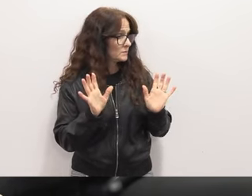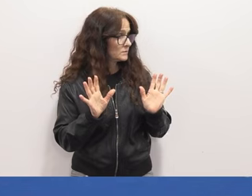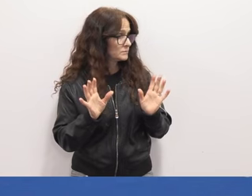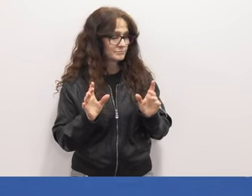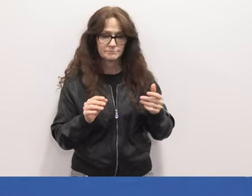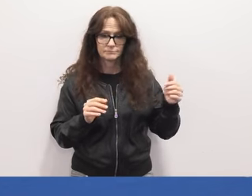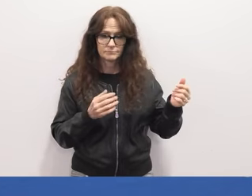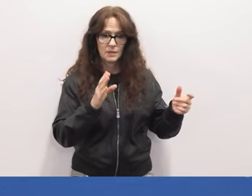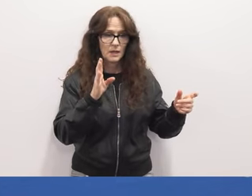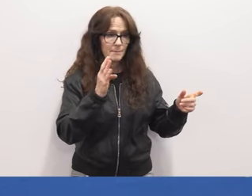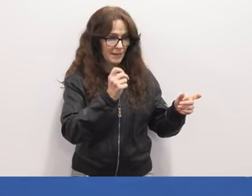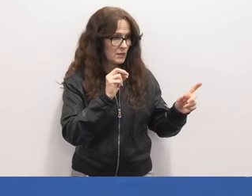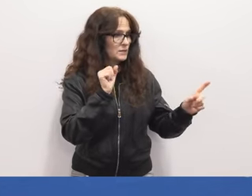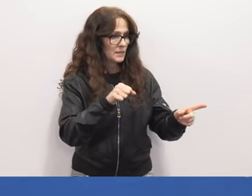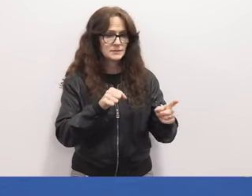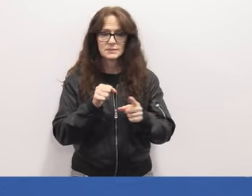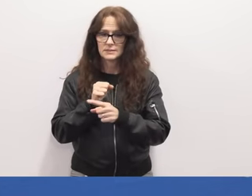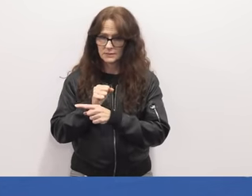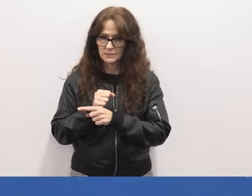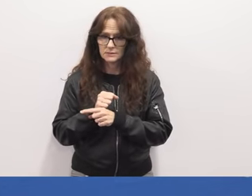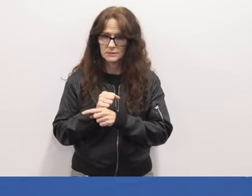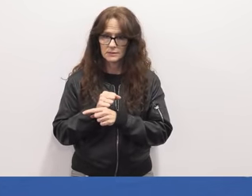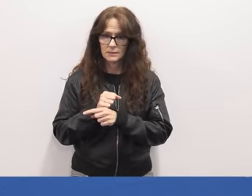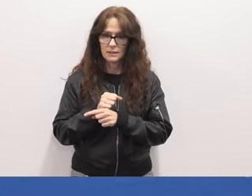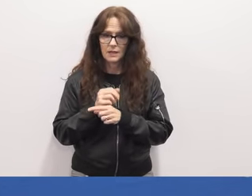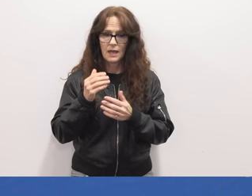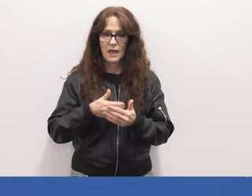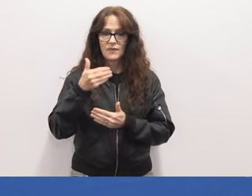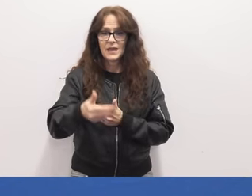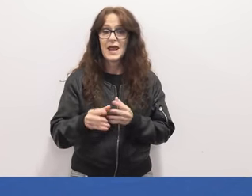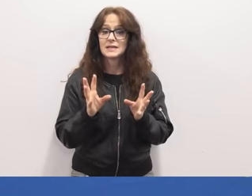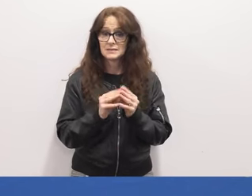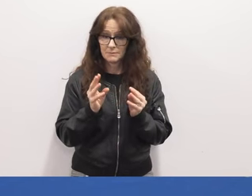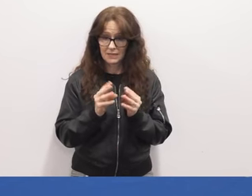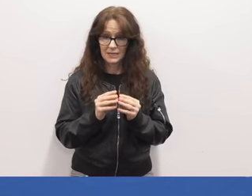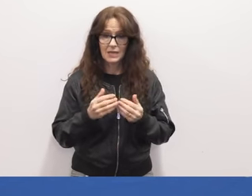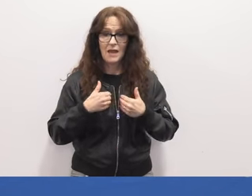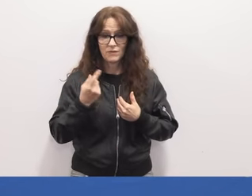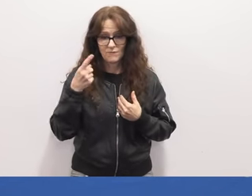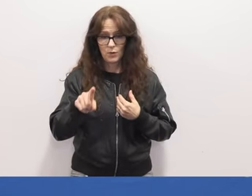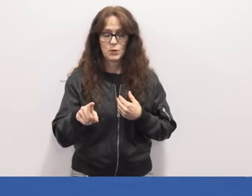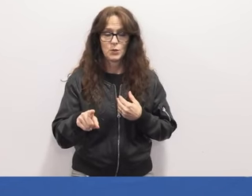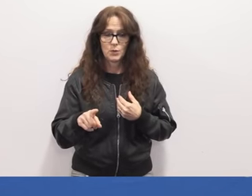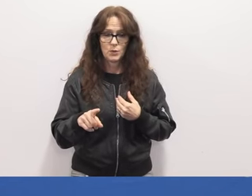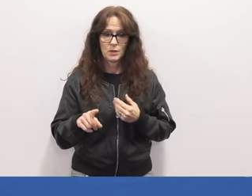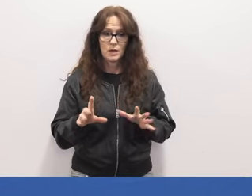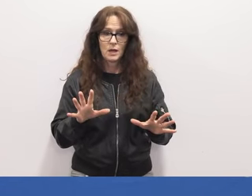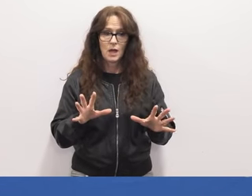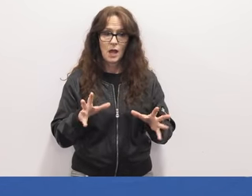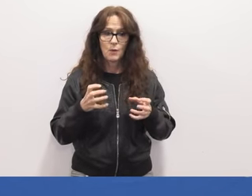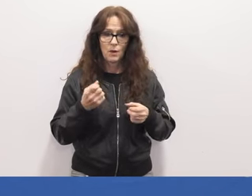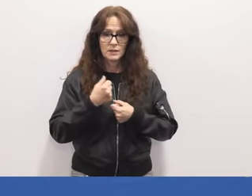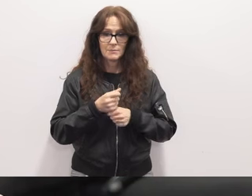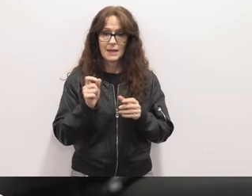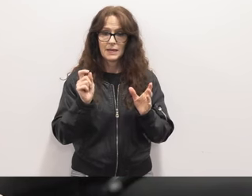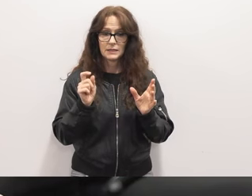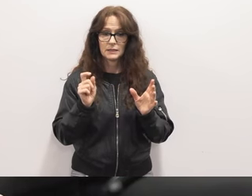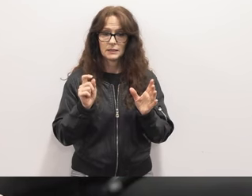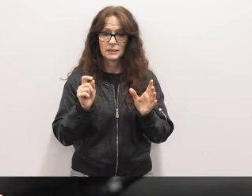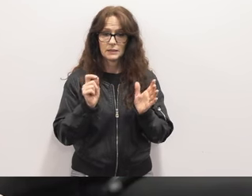[Erik Miller] Sounds good. [Juan Benitez] Yep. All right, in which case. [Jill Baker] That's next meeting. We will have it for you next meeting. Okay. [Jill Baker] I do wanna make a note